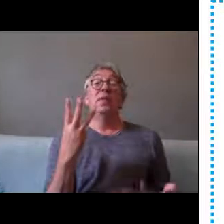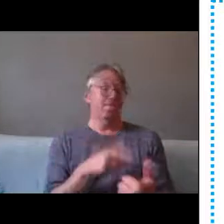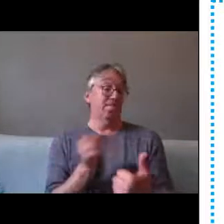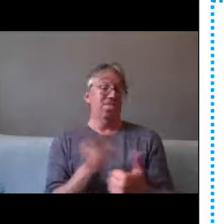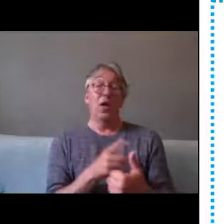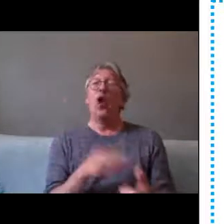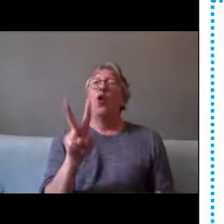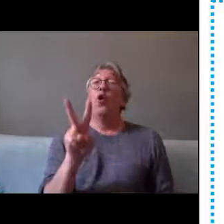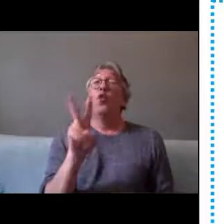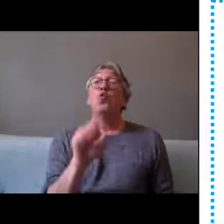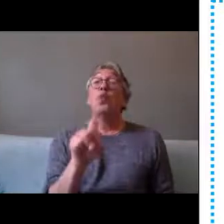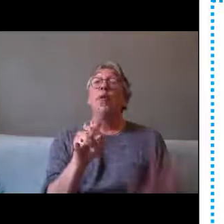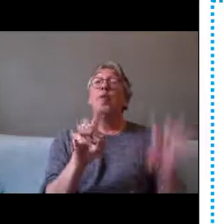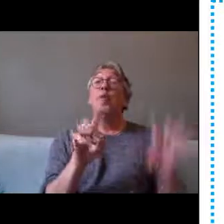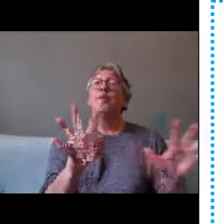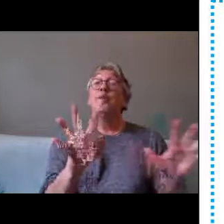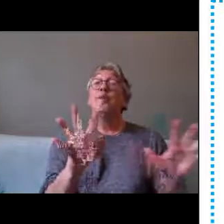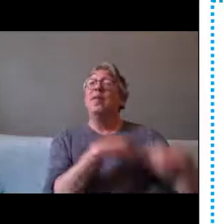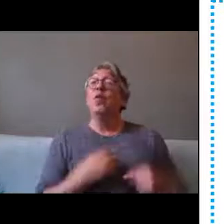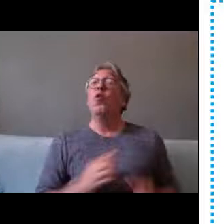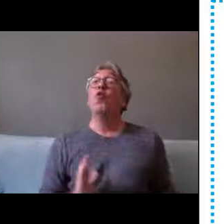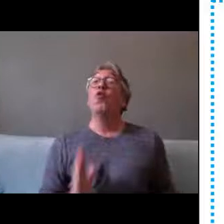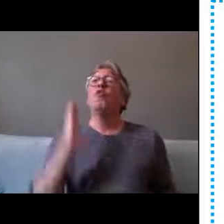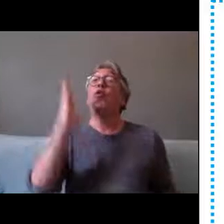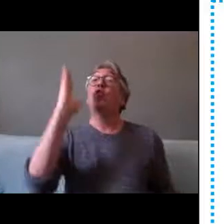Then the ones who should leave this year in summer